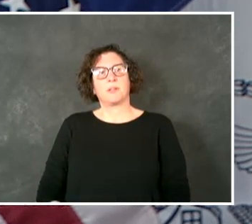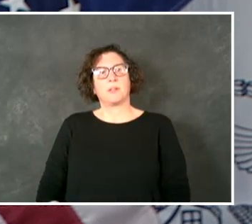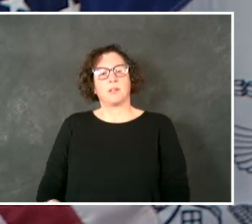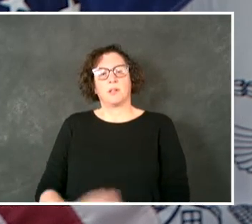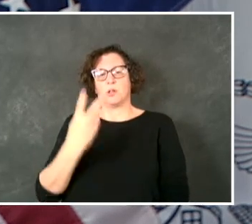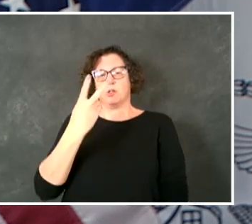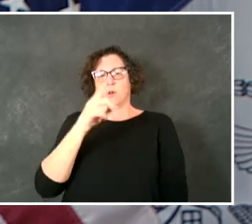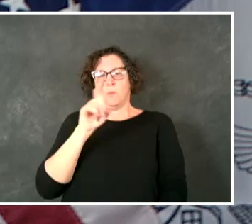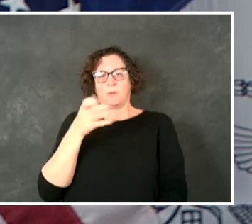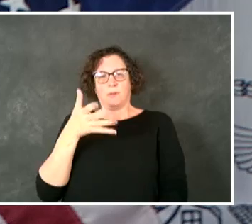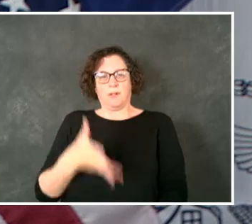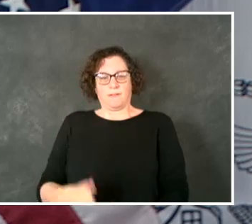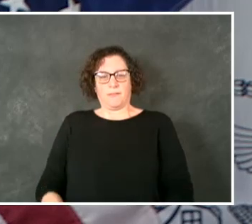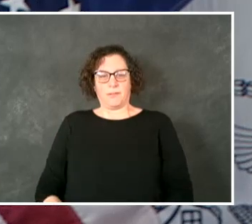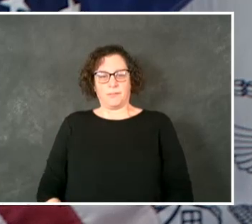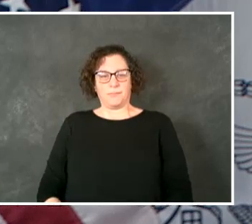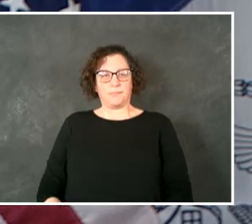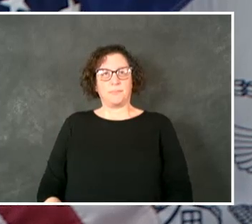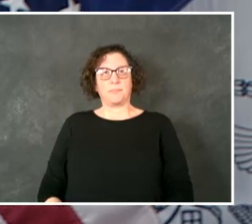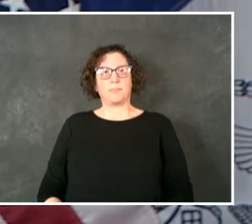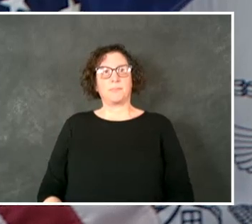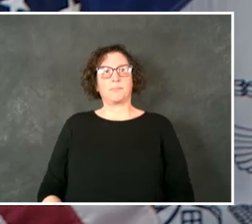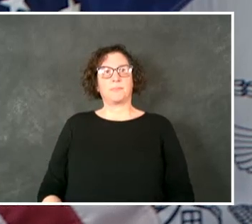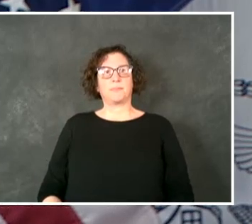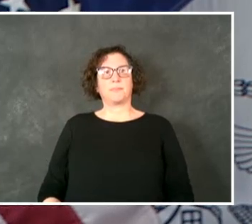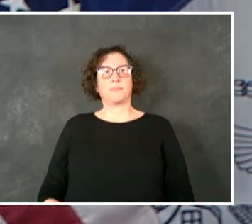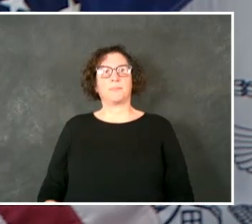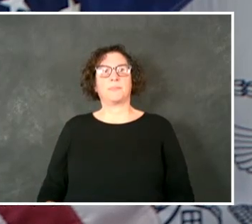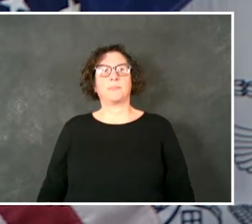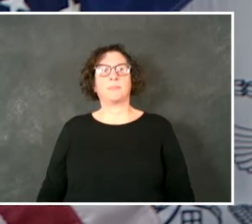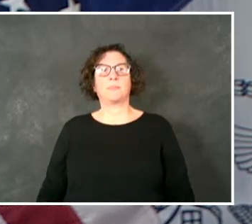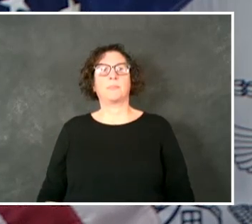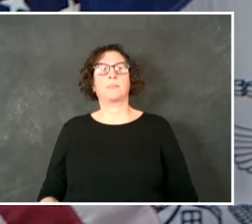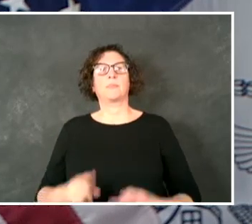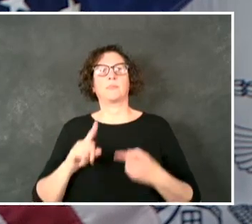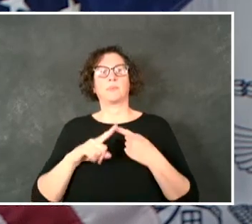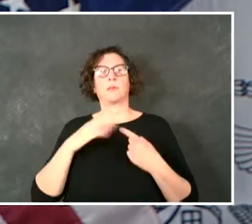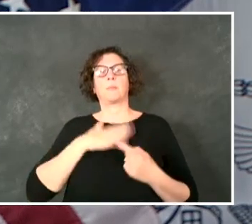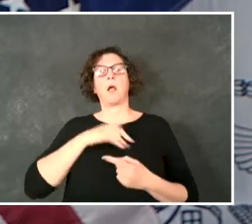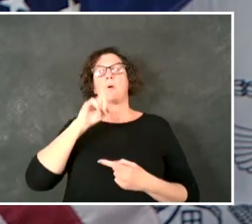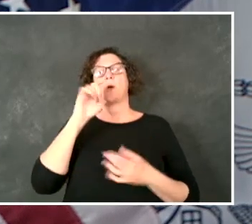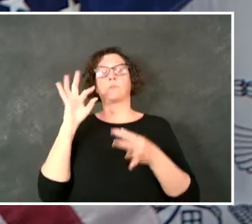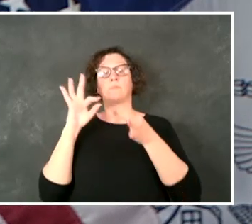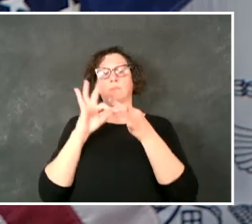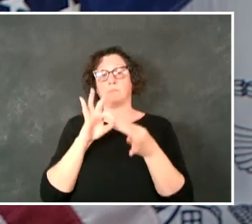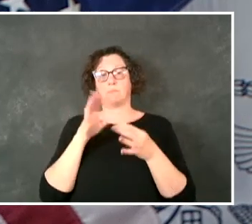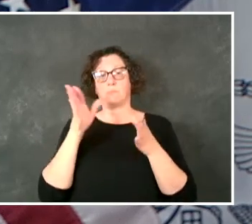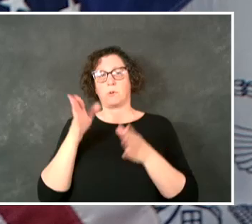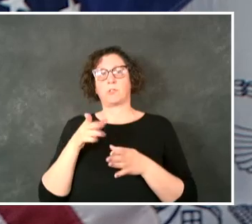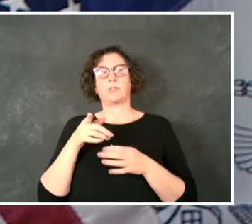TIME FOR TWO MORE. GOOD MORNING. MY QUESTION IS